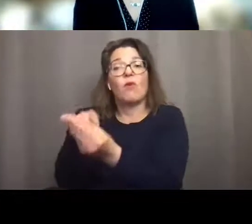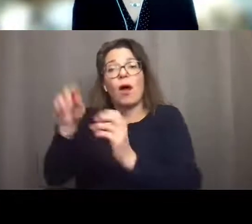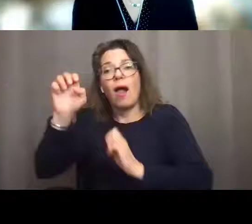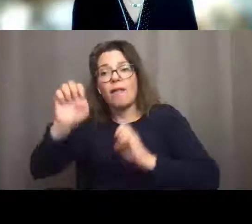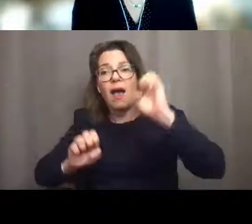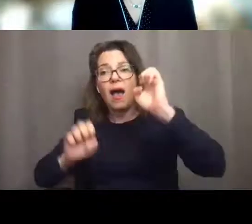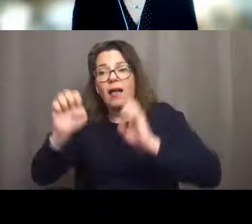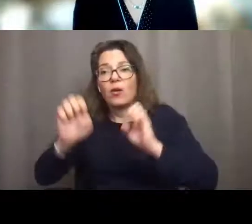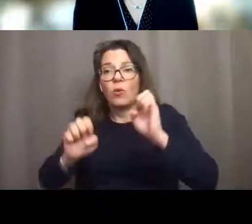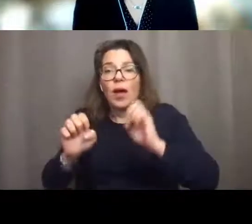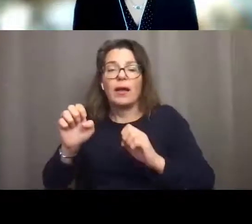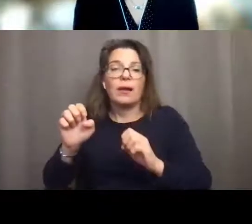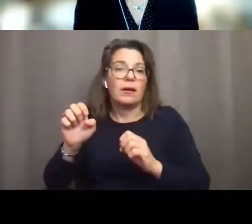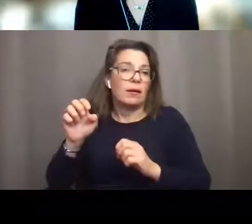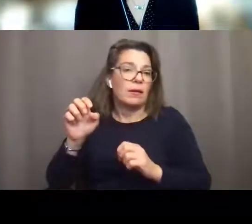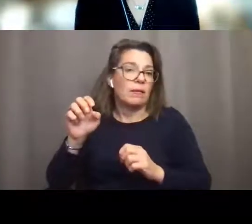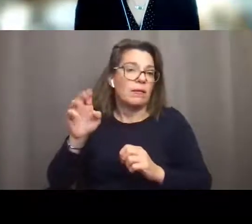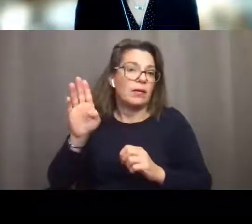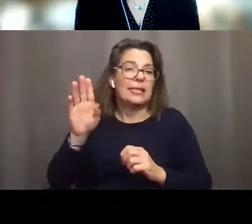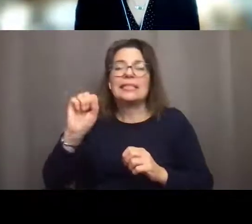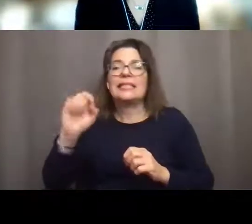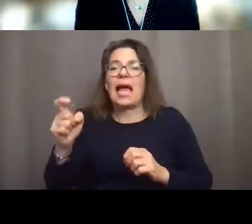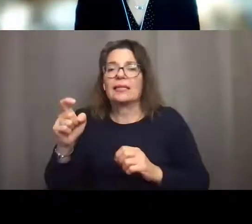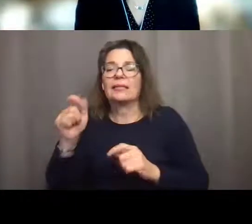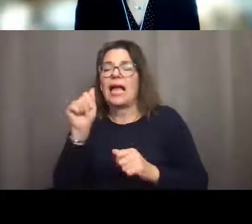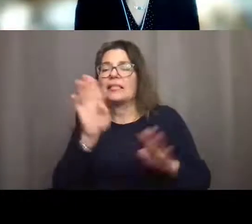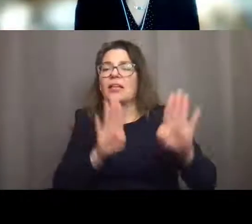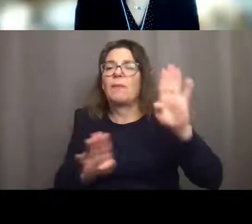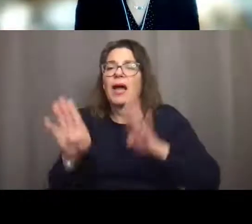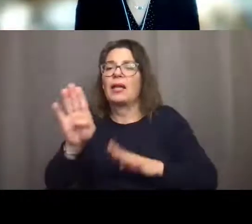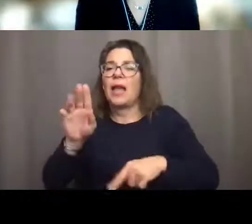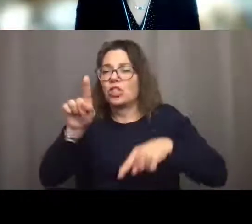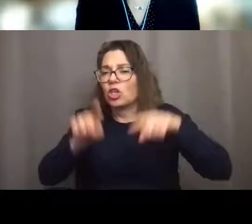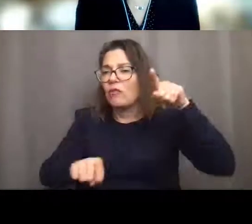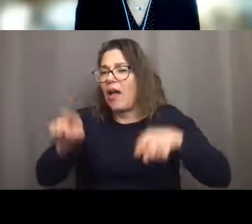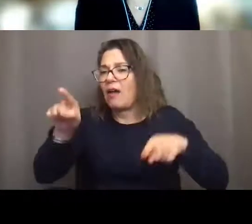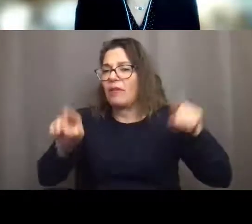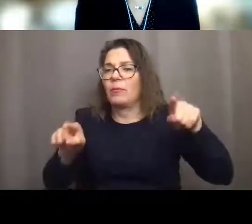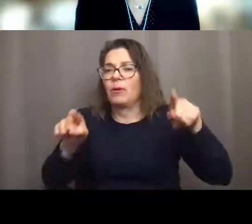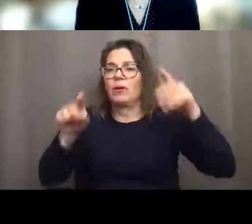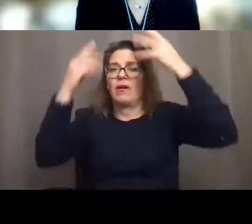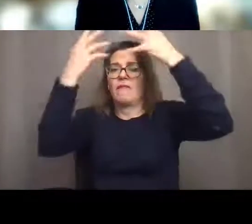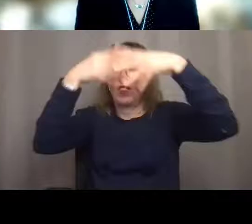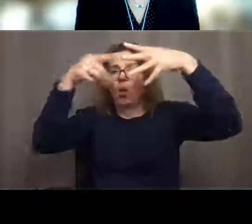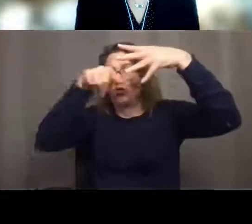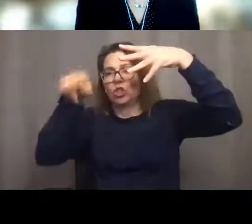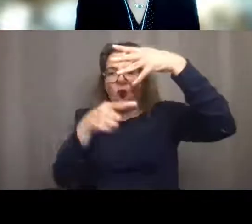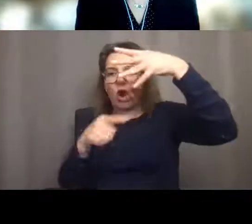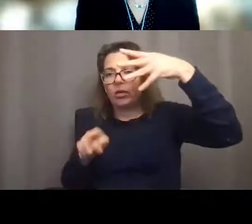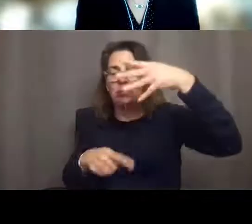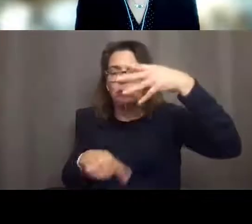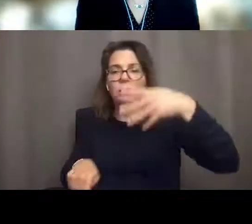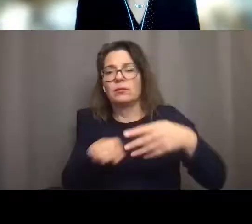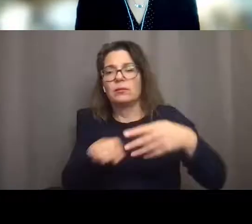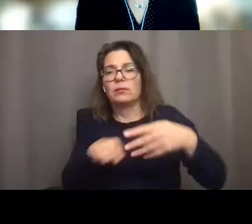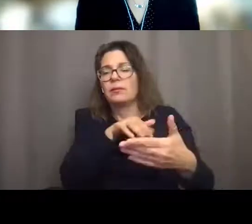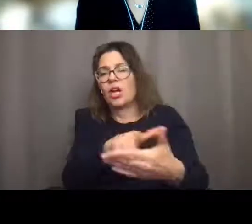as a biological variable, and it's kind of this flowchart where it says, "Does the study involve vertebrate animals or humans?"